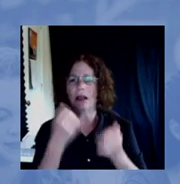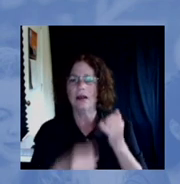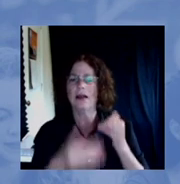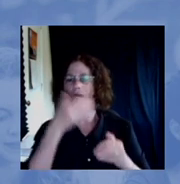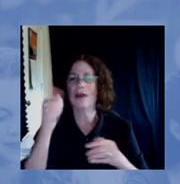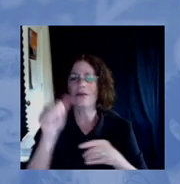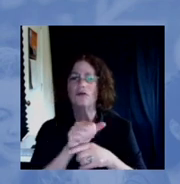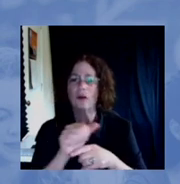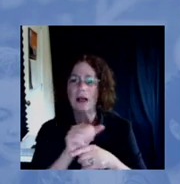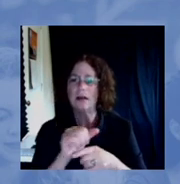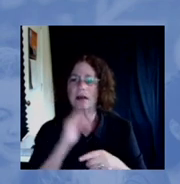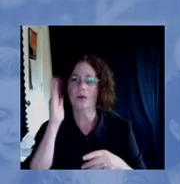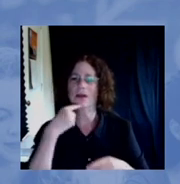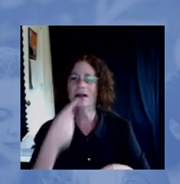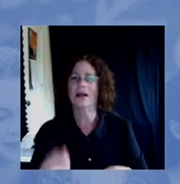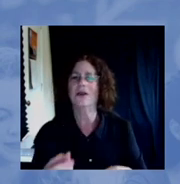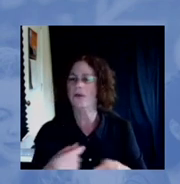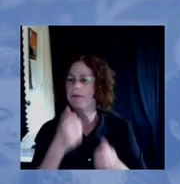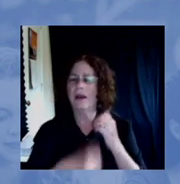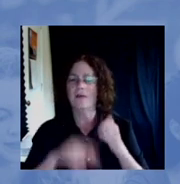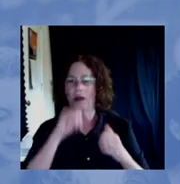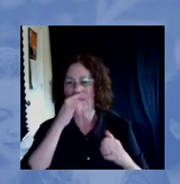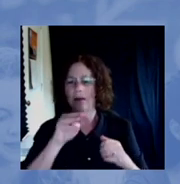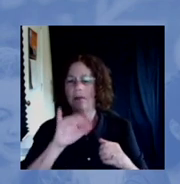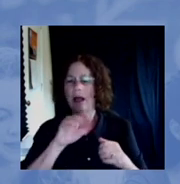CONVEY. LOOK, EVERY KID HAS CONNECTIVITY.